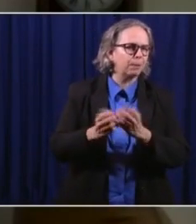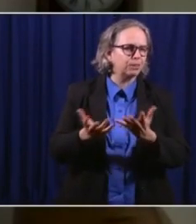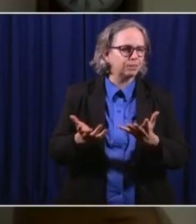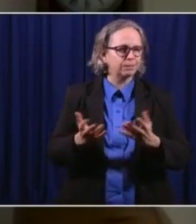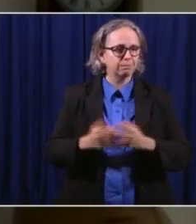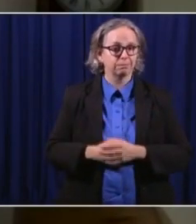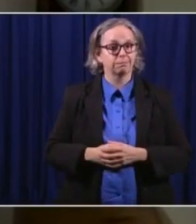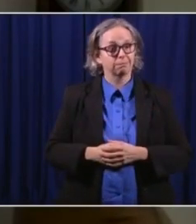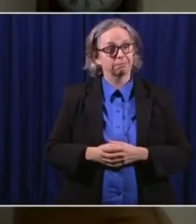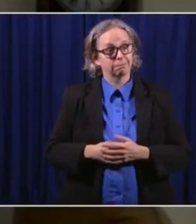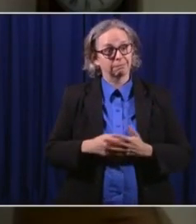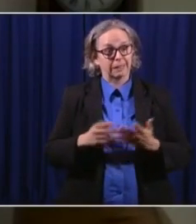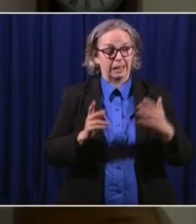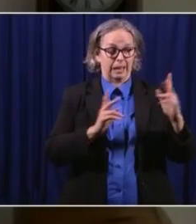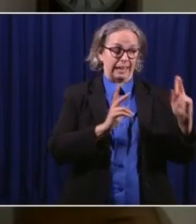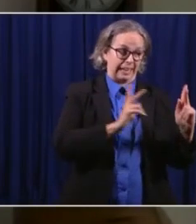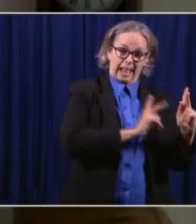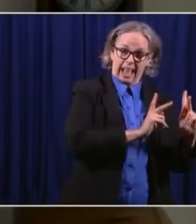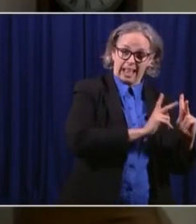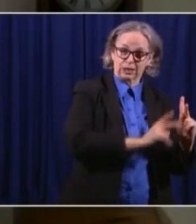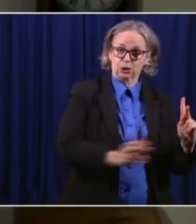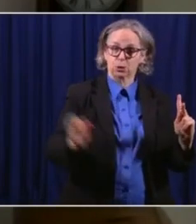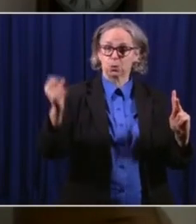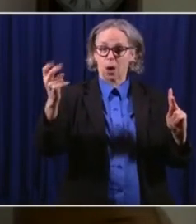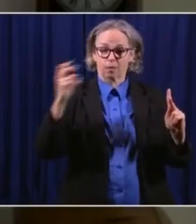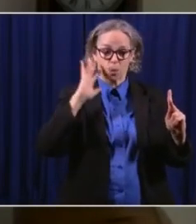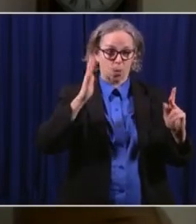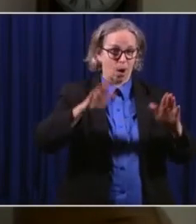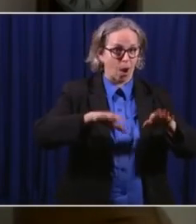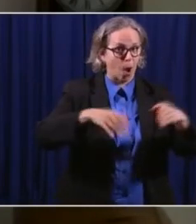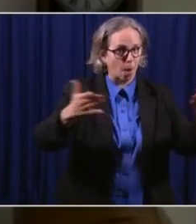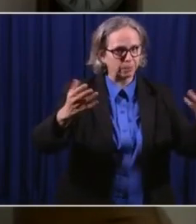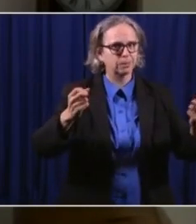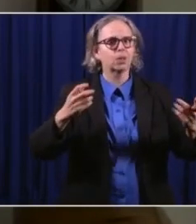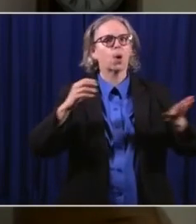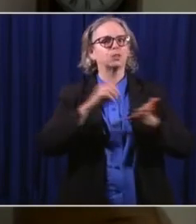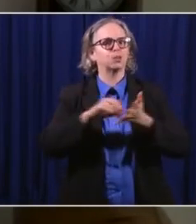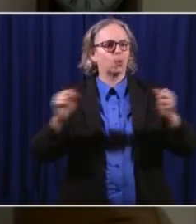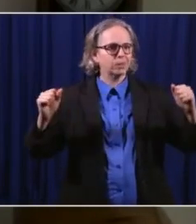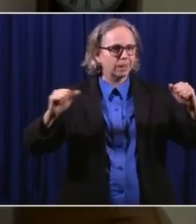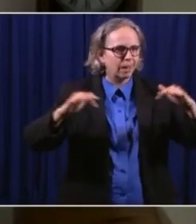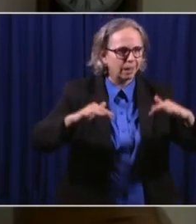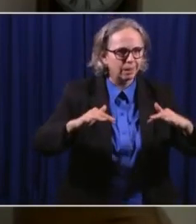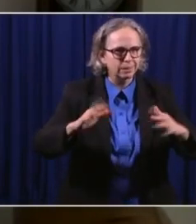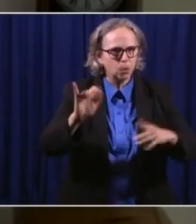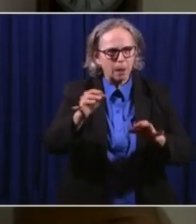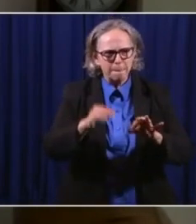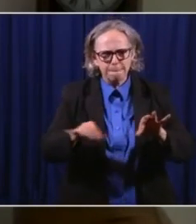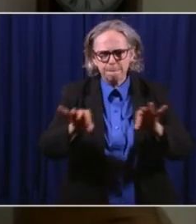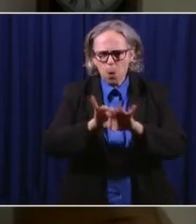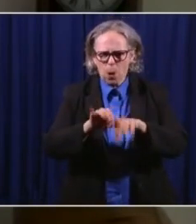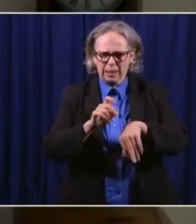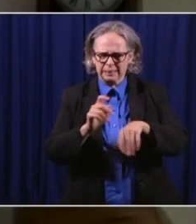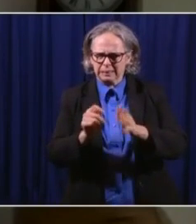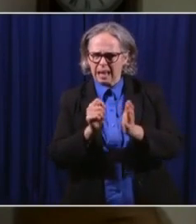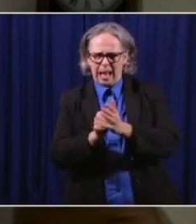WE'RE ALREADY STARTING TO SEE SOME CASES AS A RESULT OF THAT.